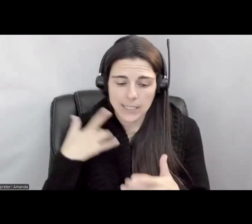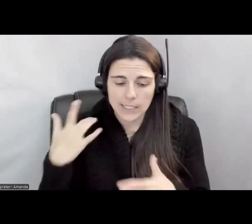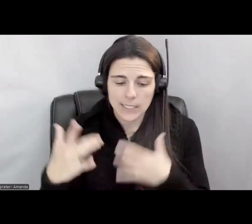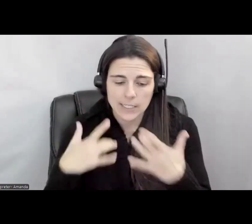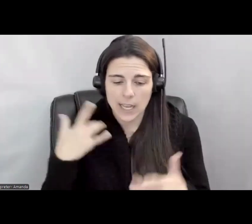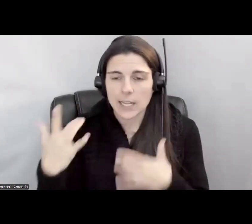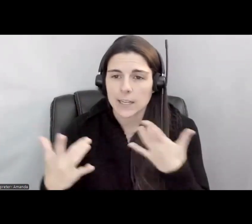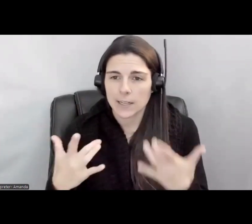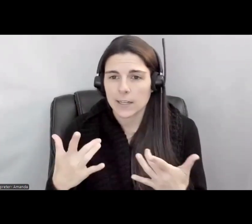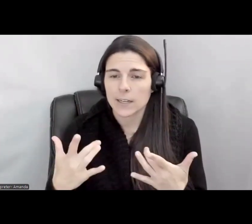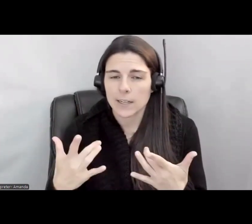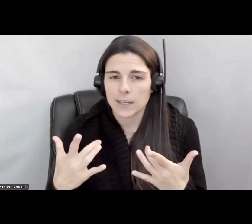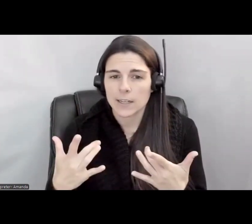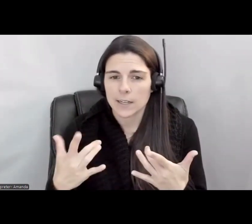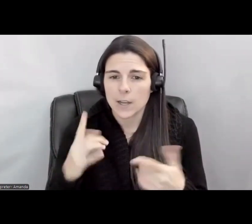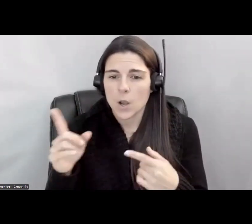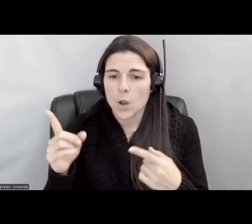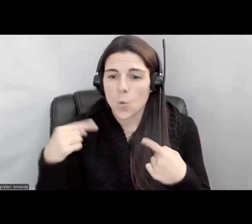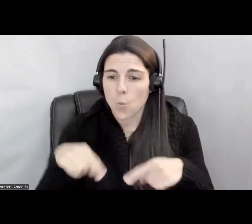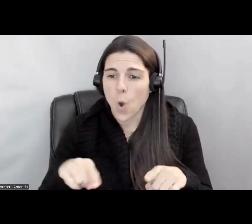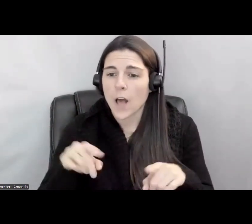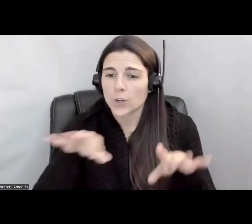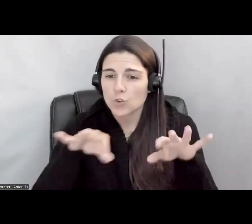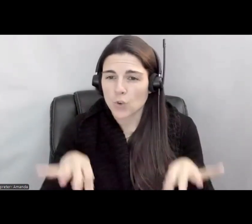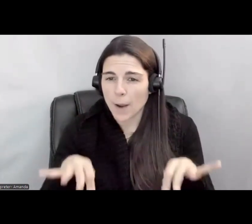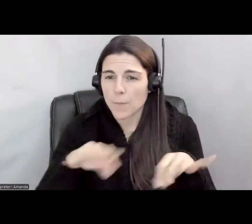it, I think that all of us could think of a family that is like